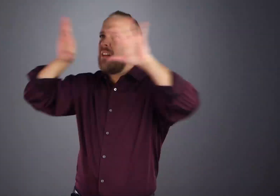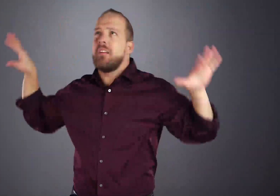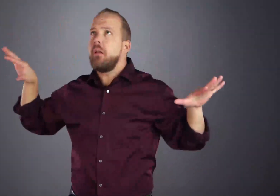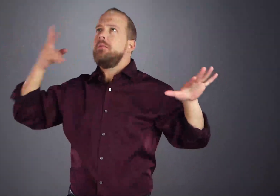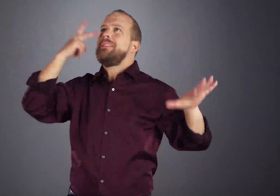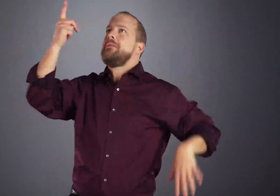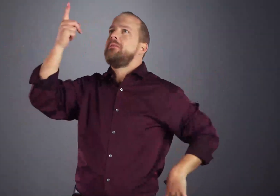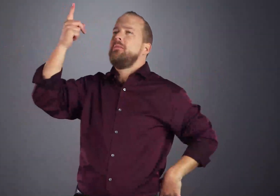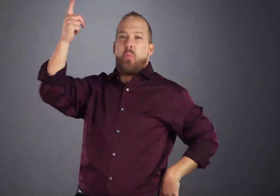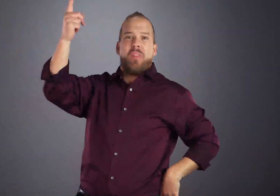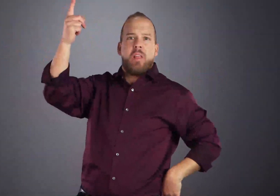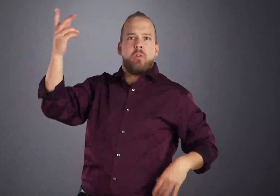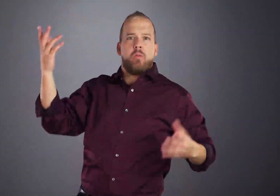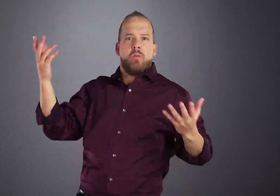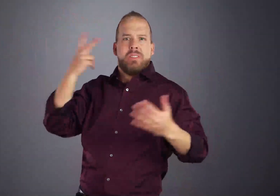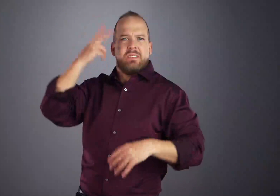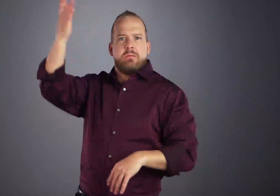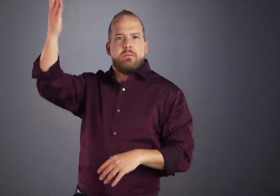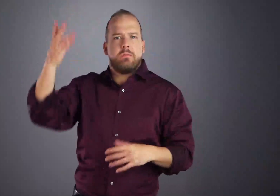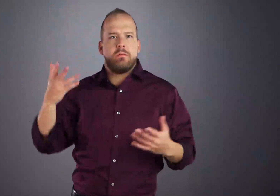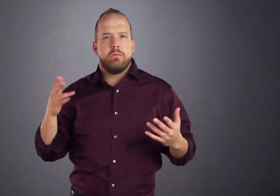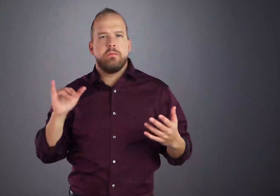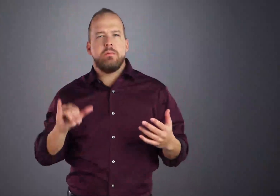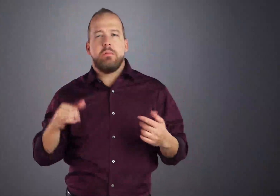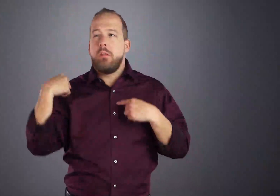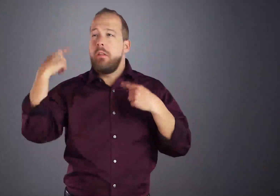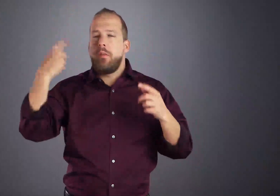How blind I had been.